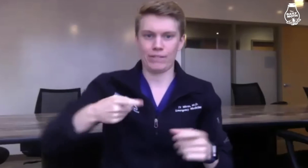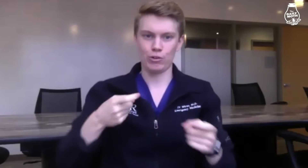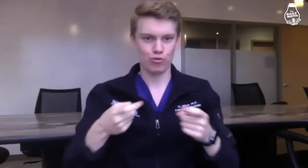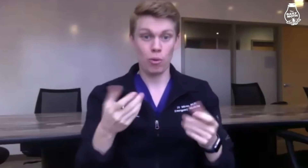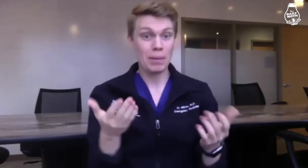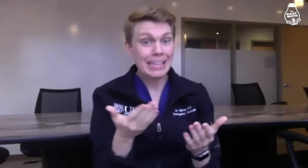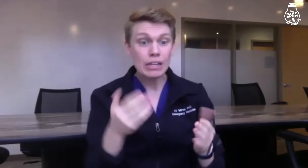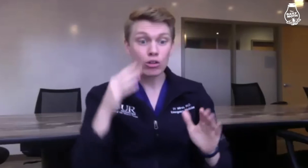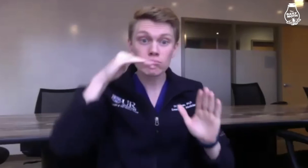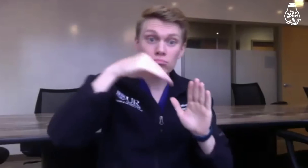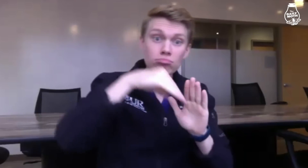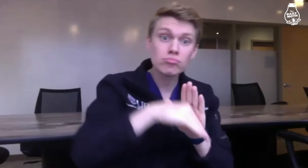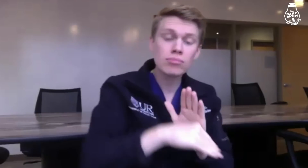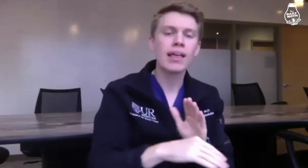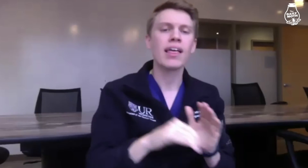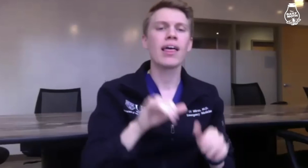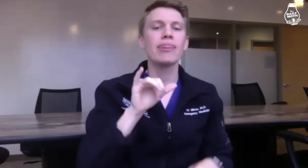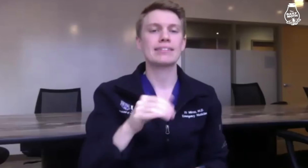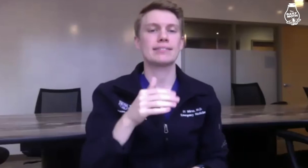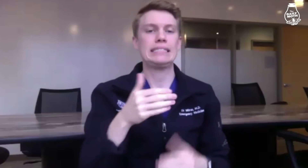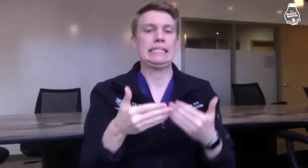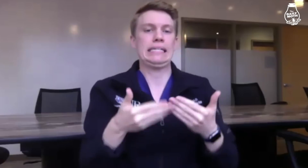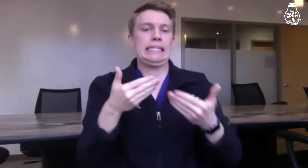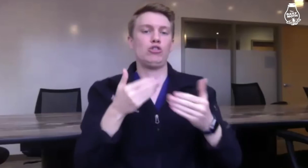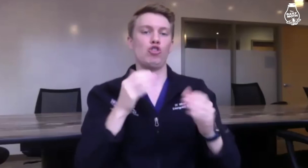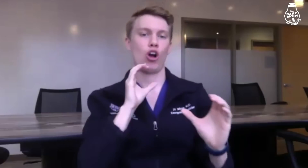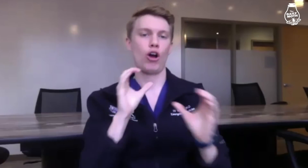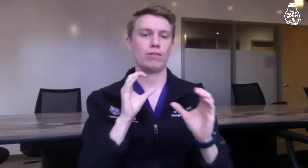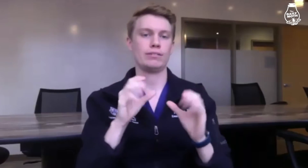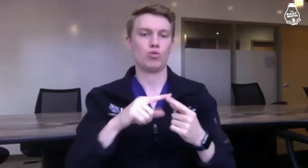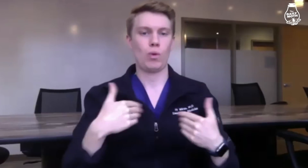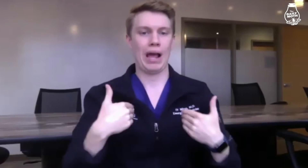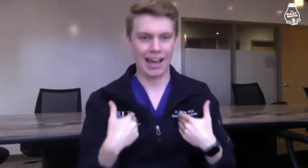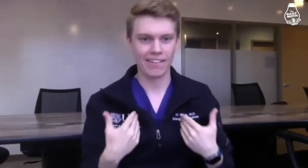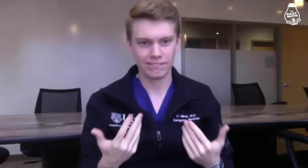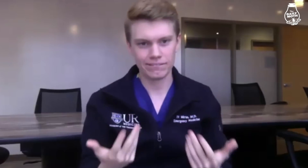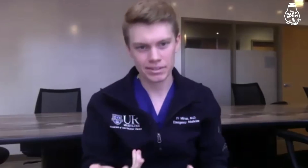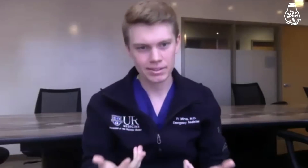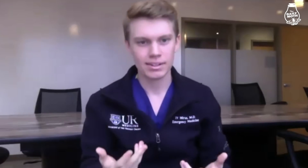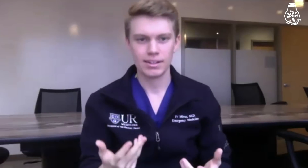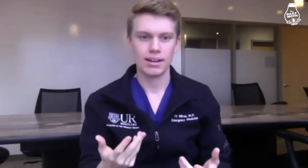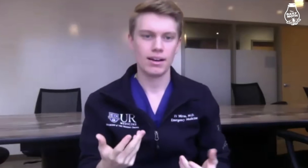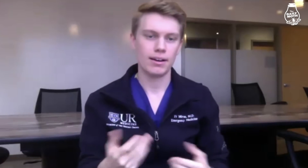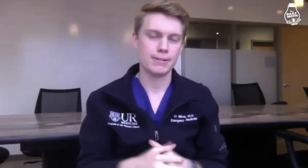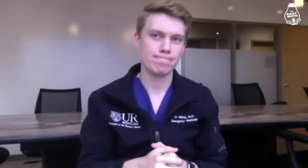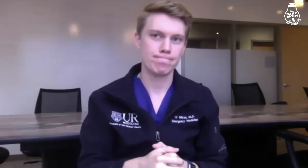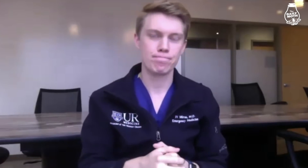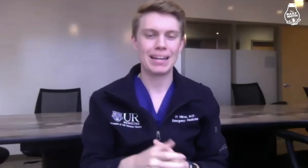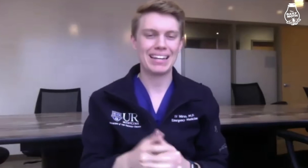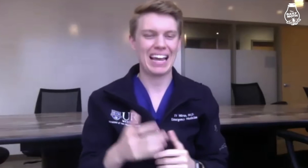They haven't controlled it, but cases are declining here. That's an easier conversation to have.